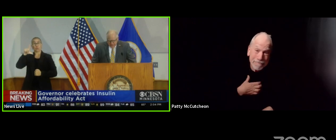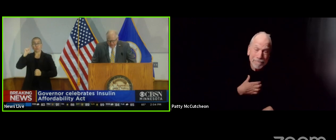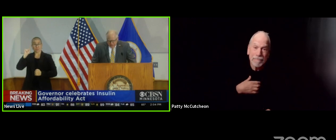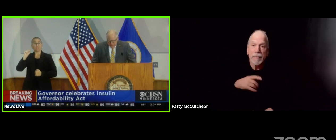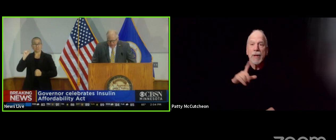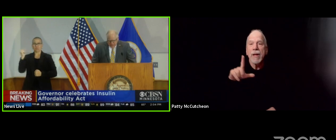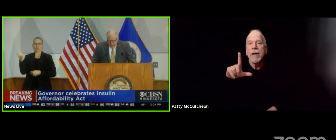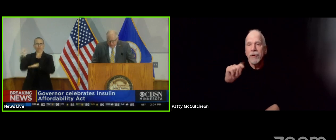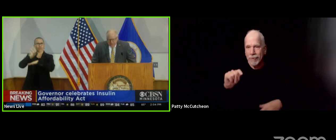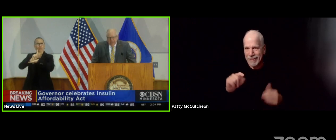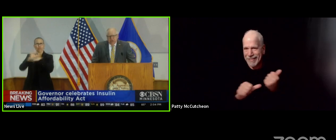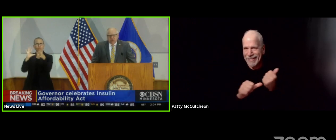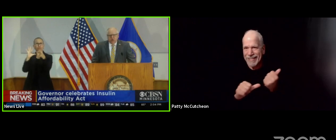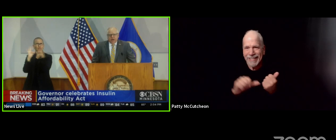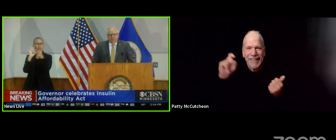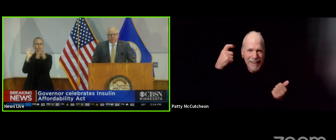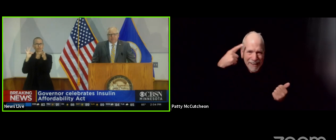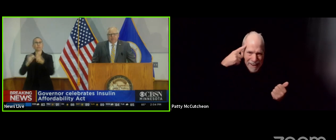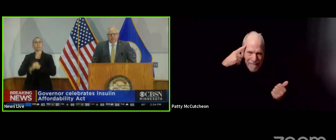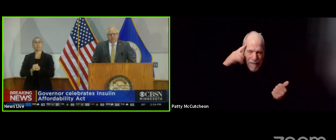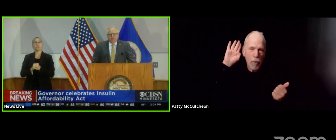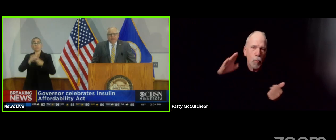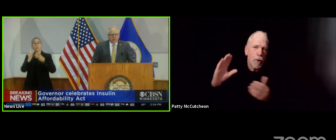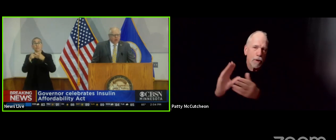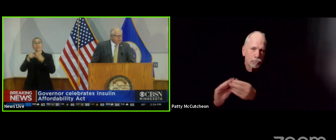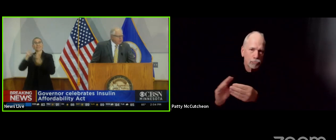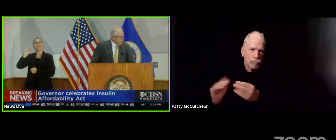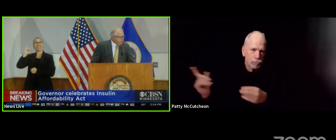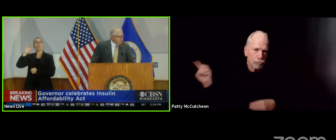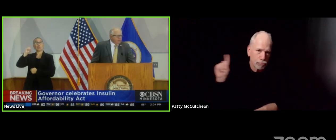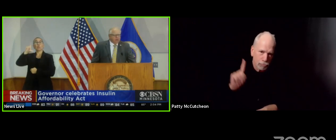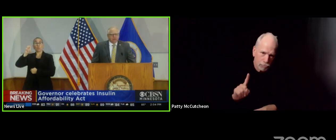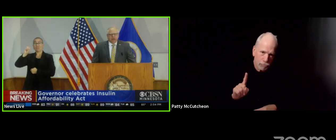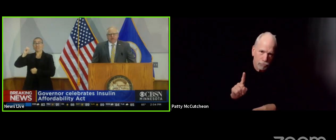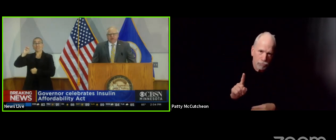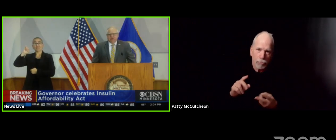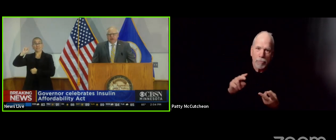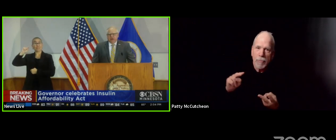NICOLE SMITH HOLT WHO ANYMORE IN MINNESOTA NEEDS NO INTRODUCTION,